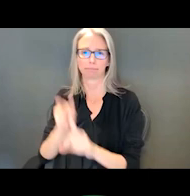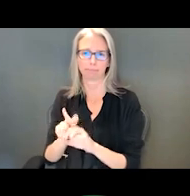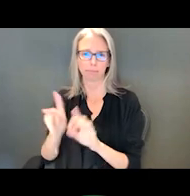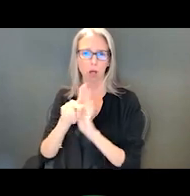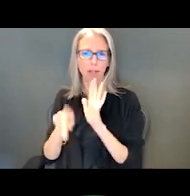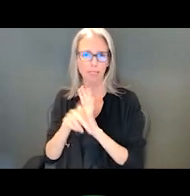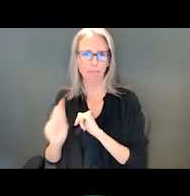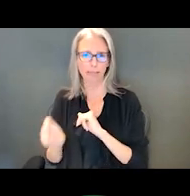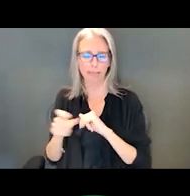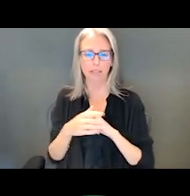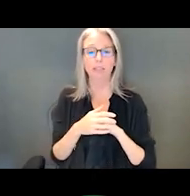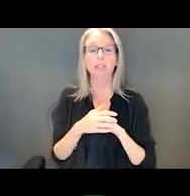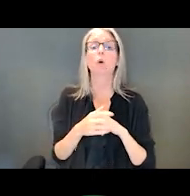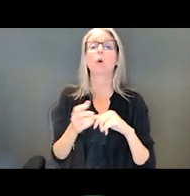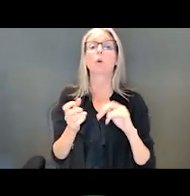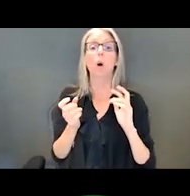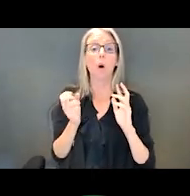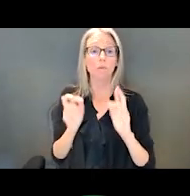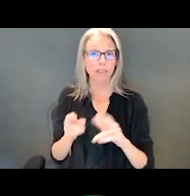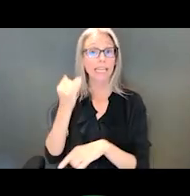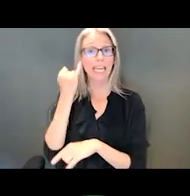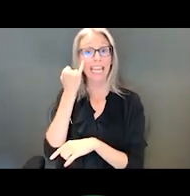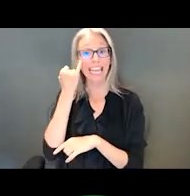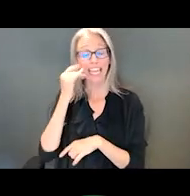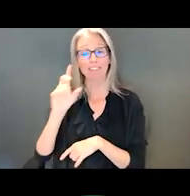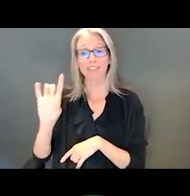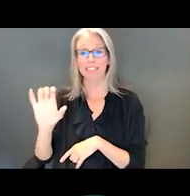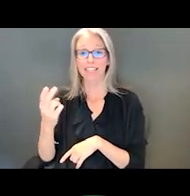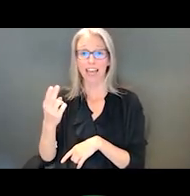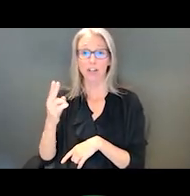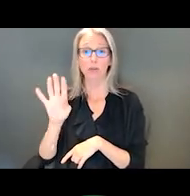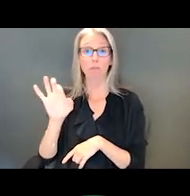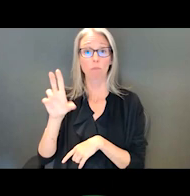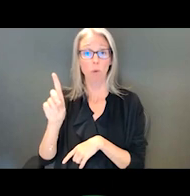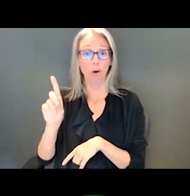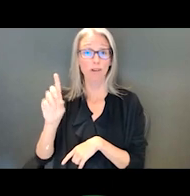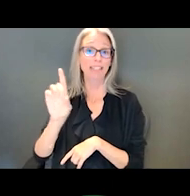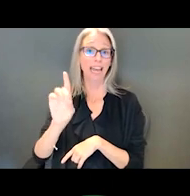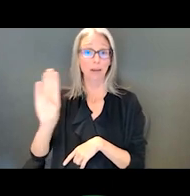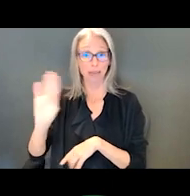Amazing. That's great. And I think we do have your contact. Details posted on the website. If we don't, we will add your contact details posted on the website. If we don't, we will